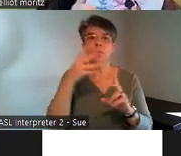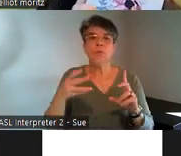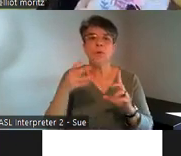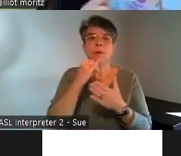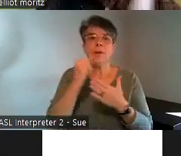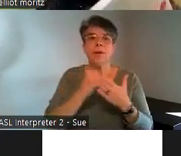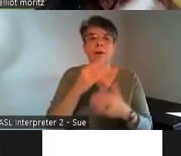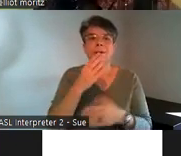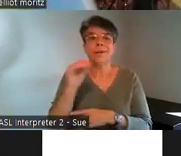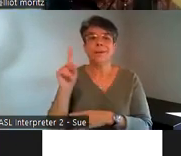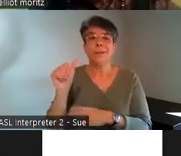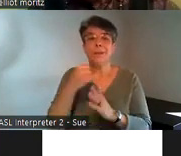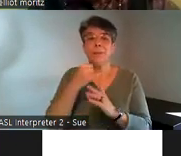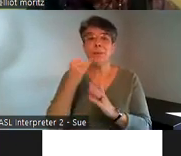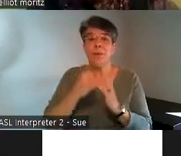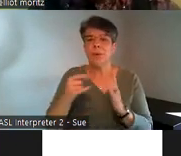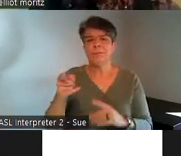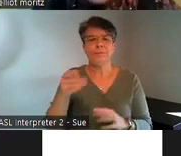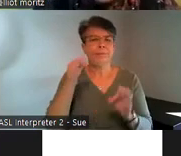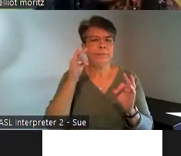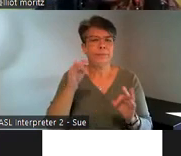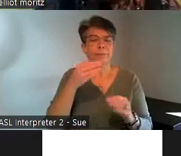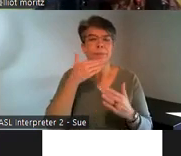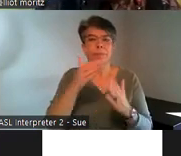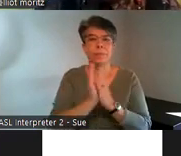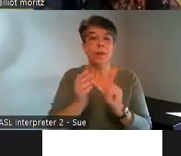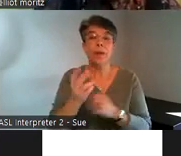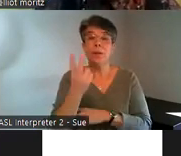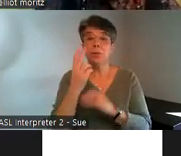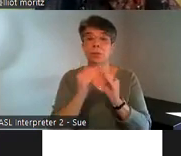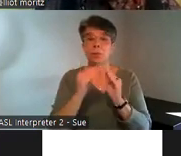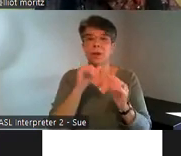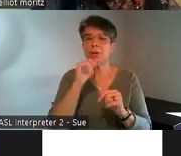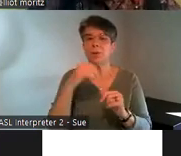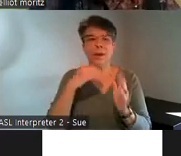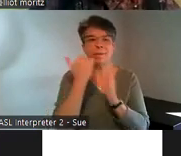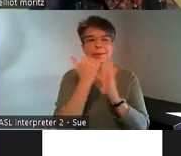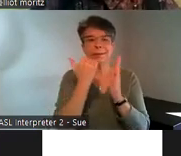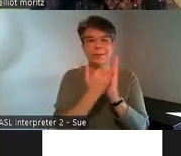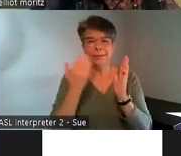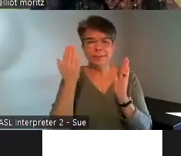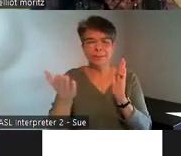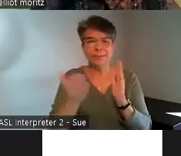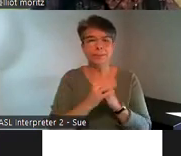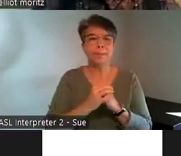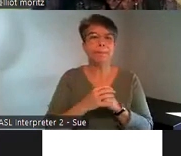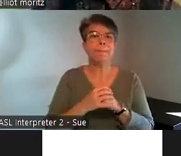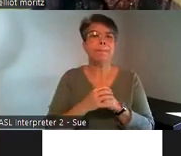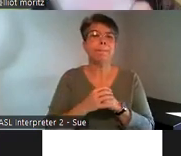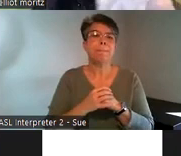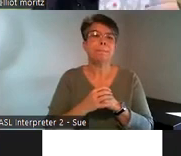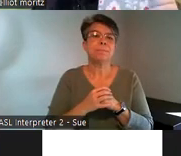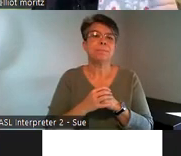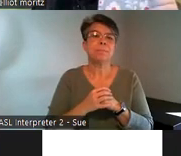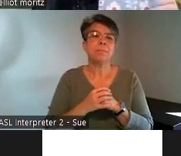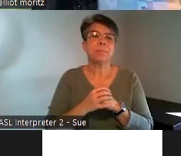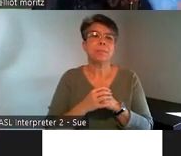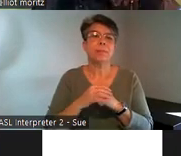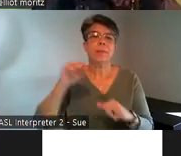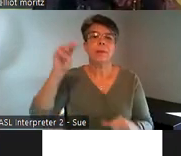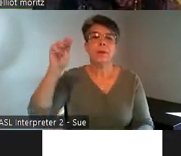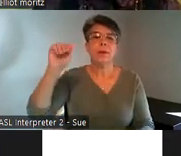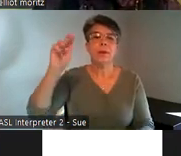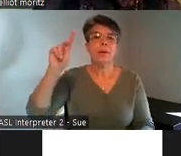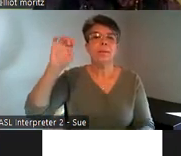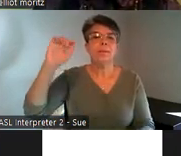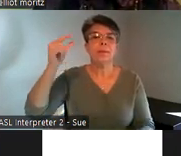good one for you and then two others that I don't have listed here um are making a home uh this is